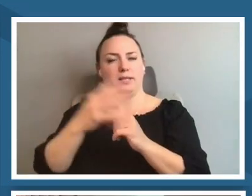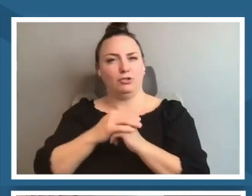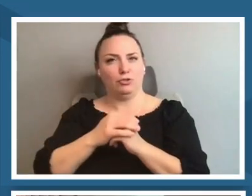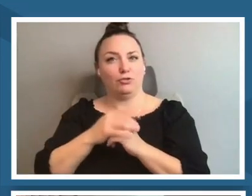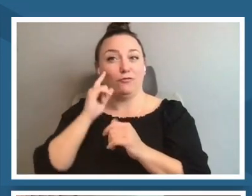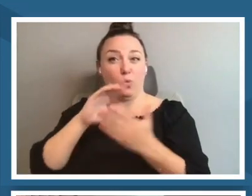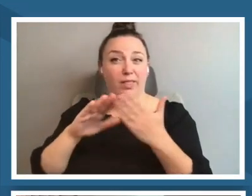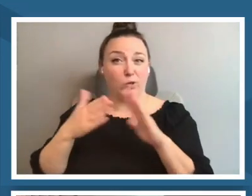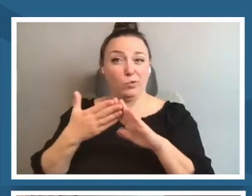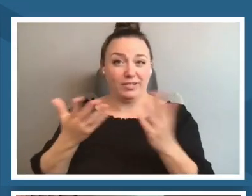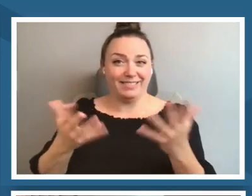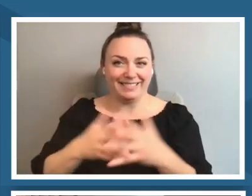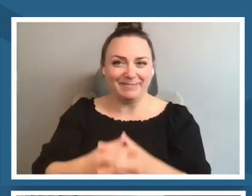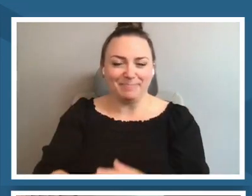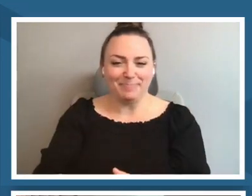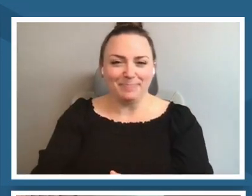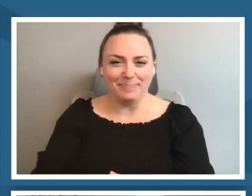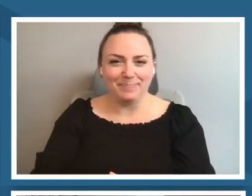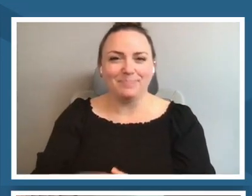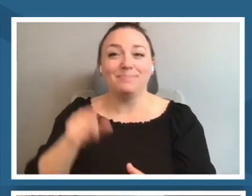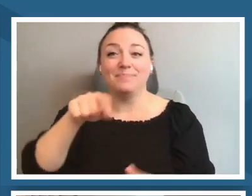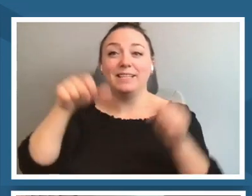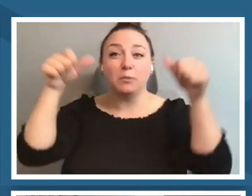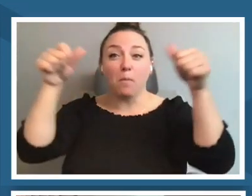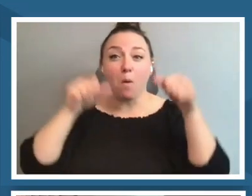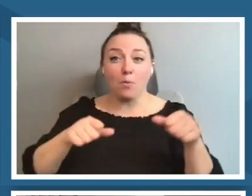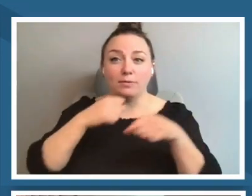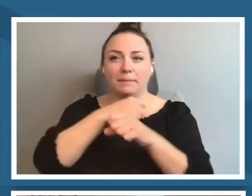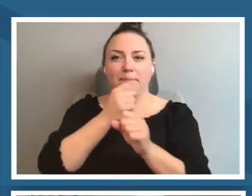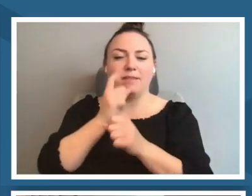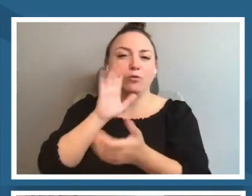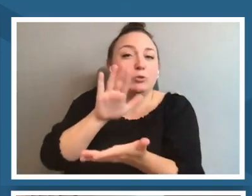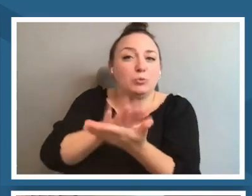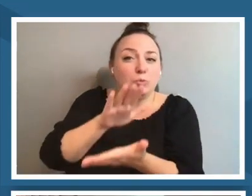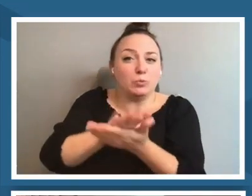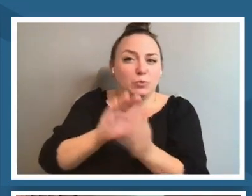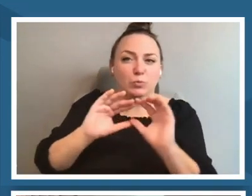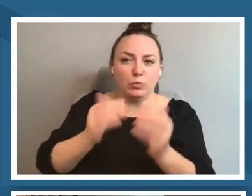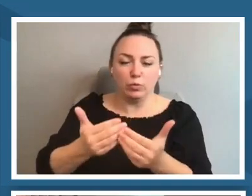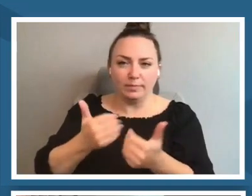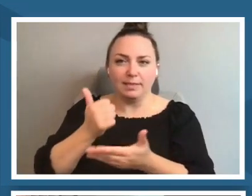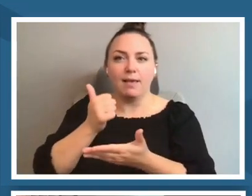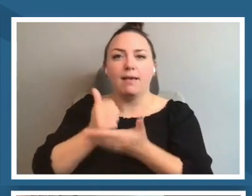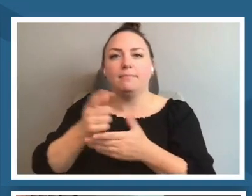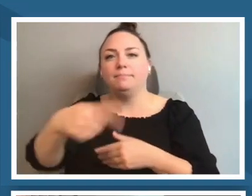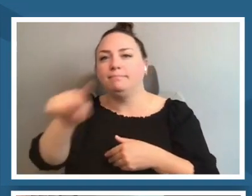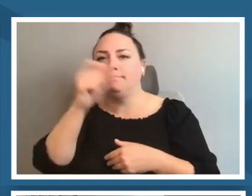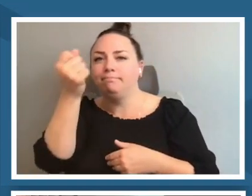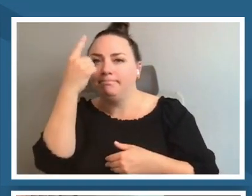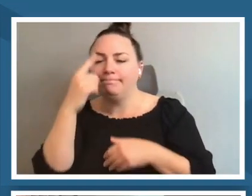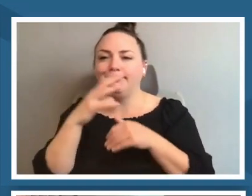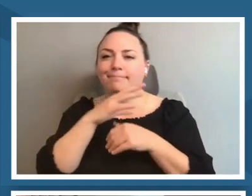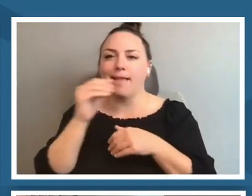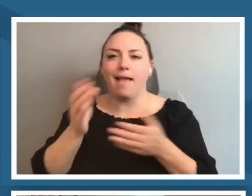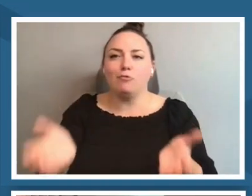actually and and this was a poster that we made for school groups that kind of help